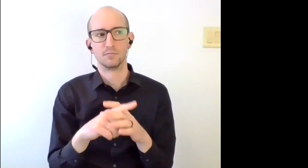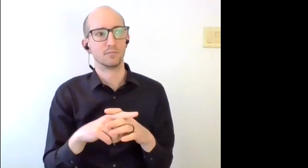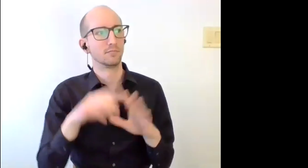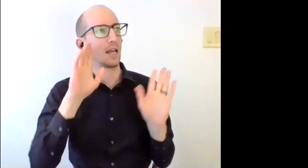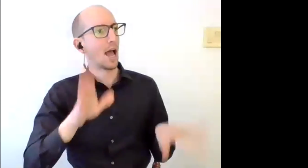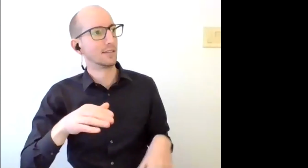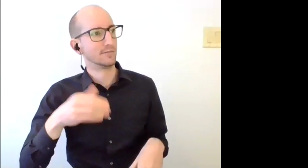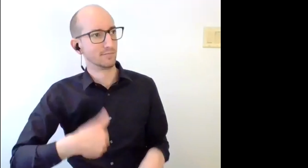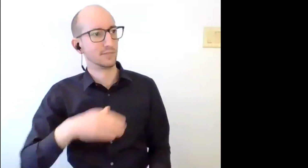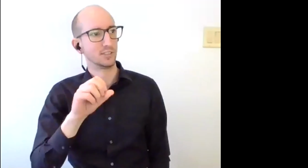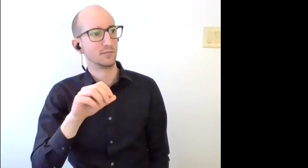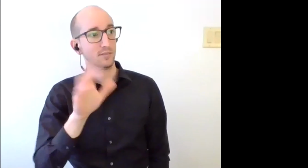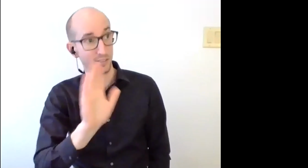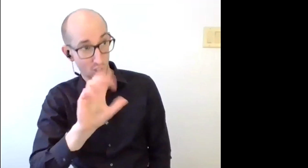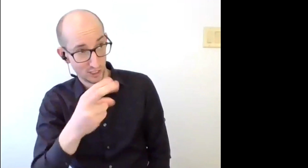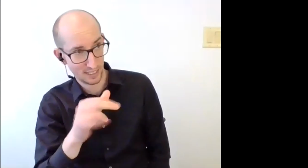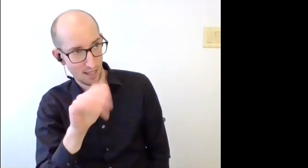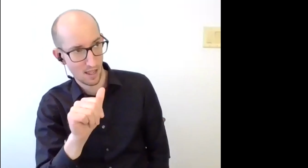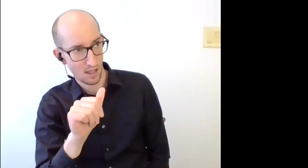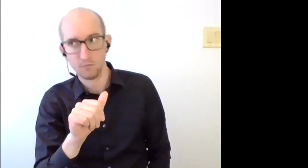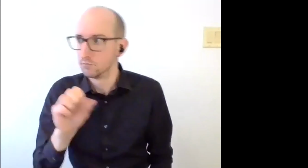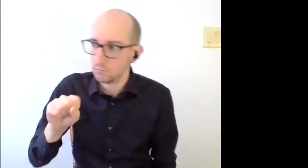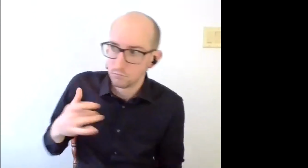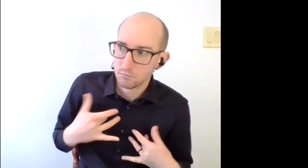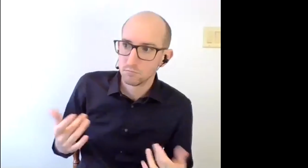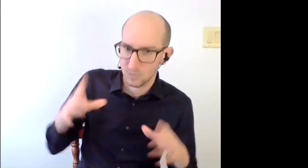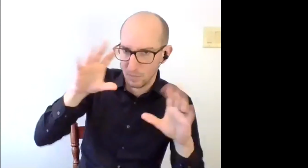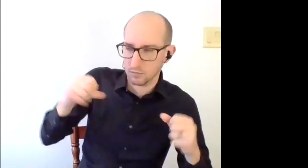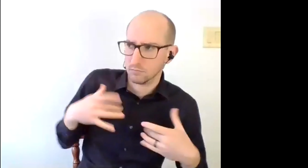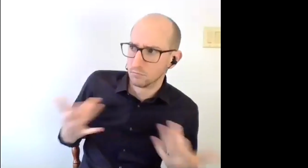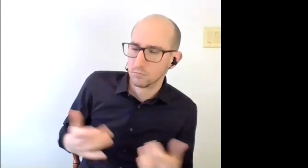Someone said -- oh, yes? » Hi, Sheila?